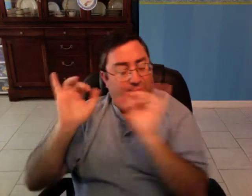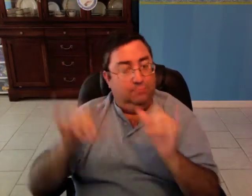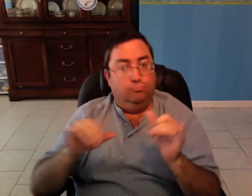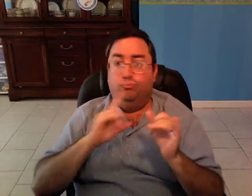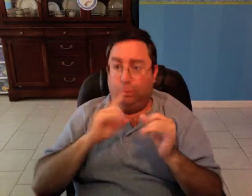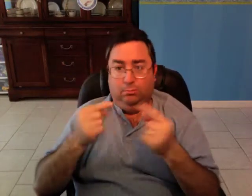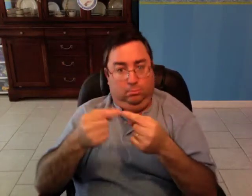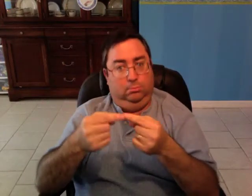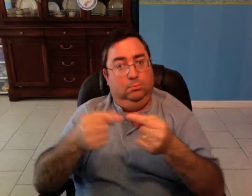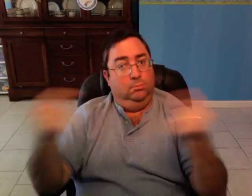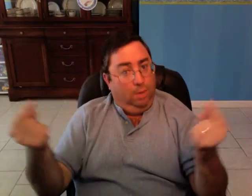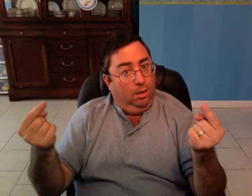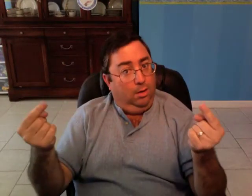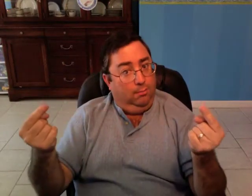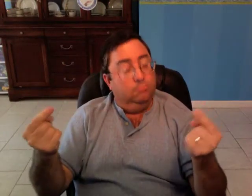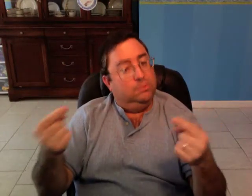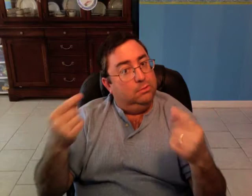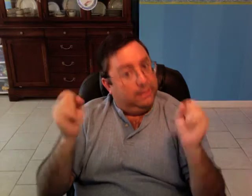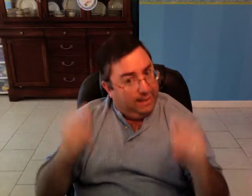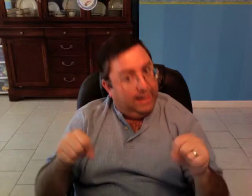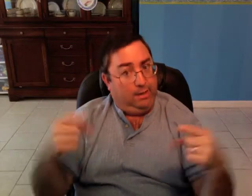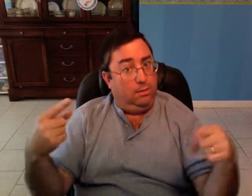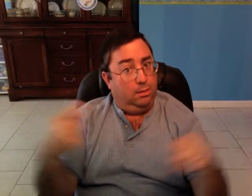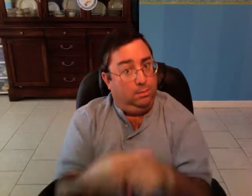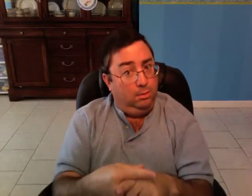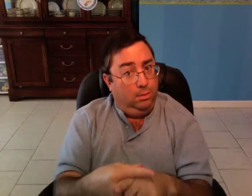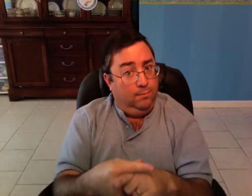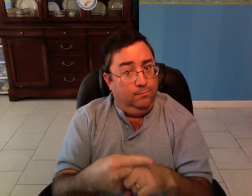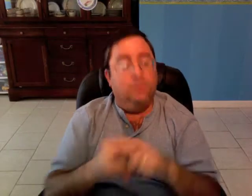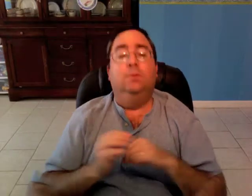These two belief systems really contrast, and they do come into conflict.